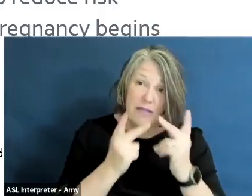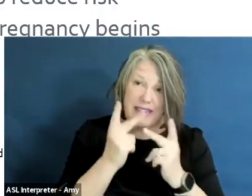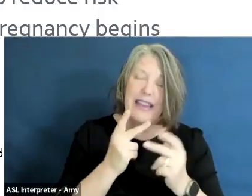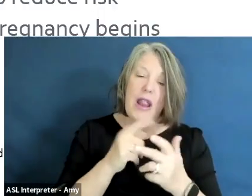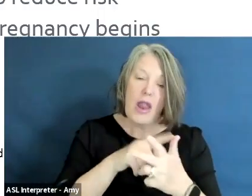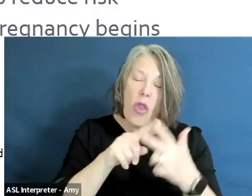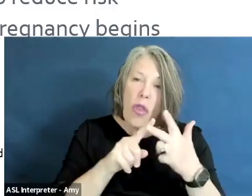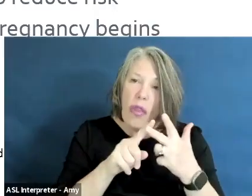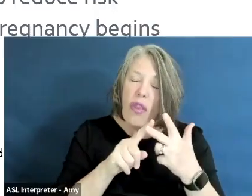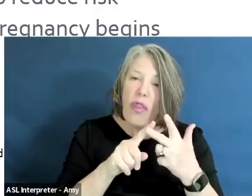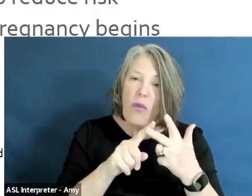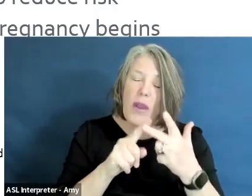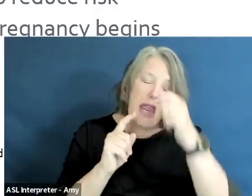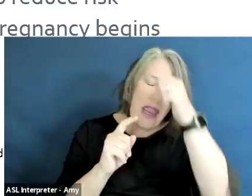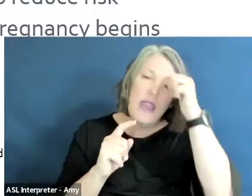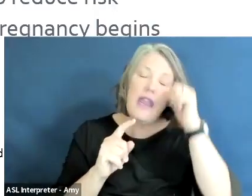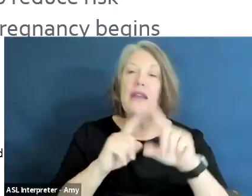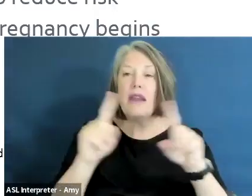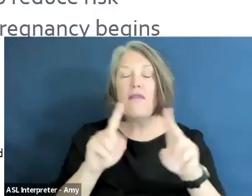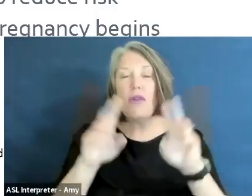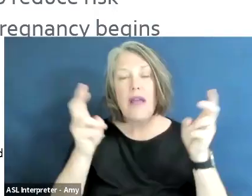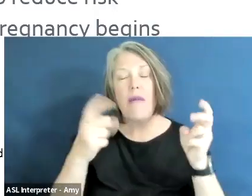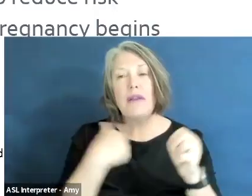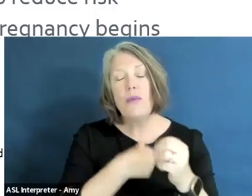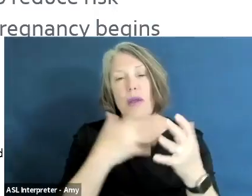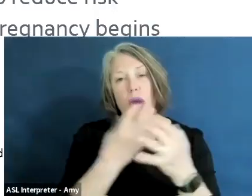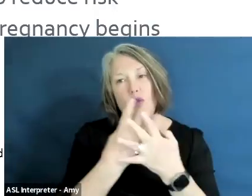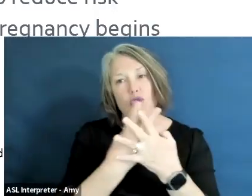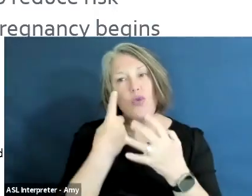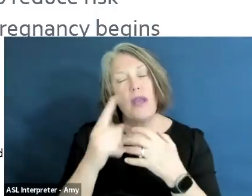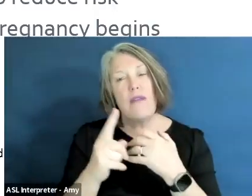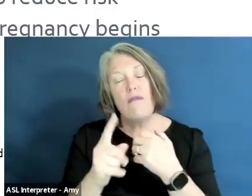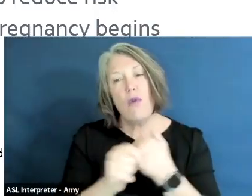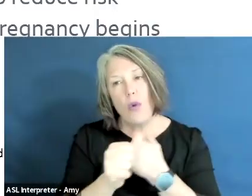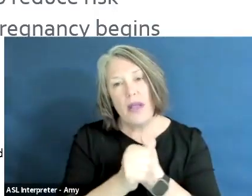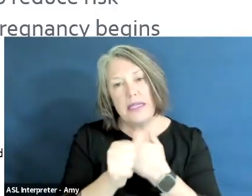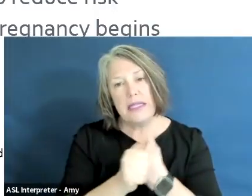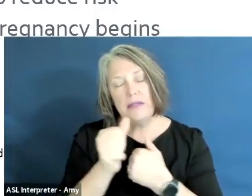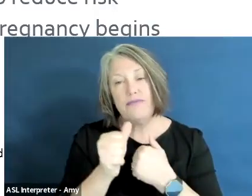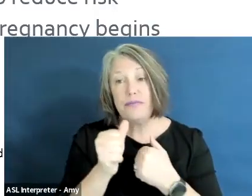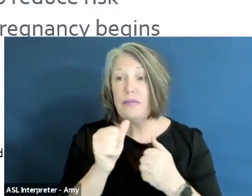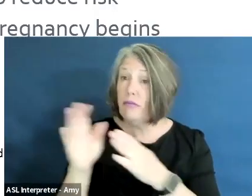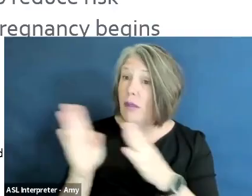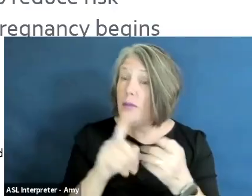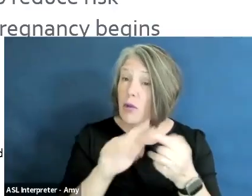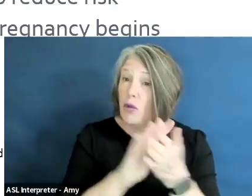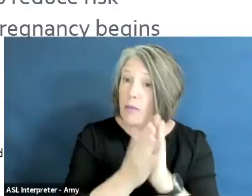First, we want to screen for potential risks to the person planning to become pregnant and for their fetus.